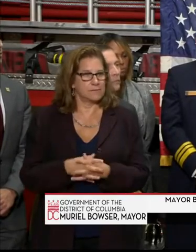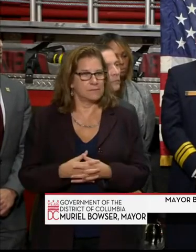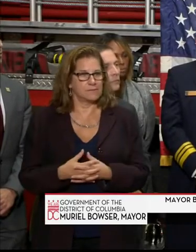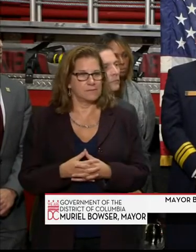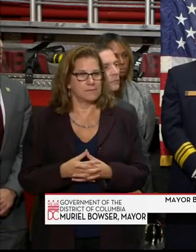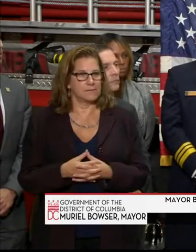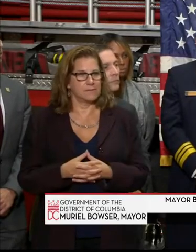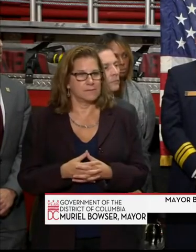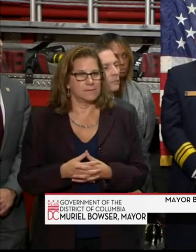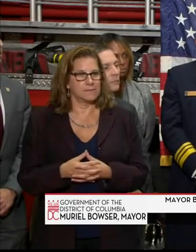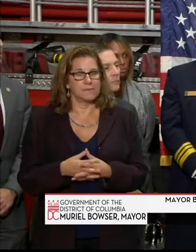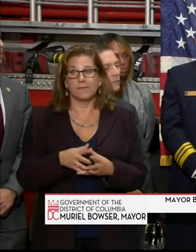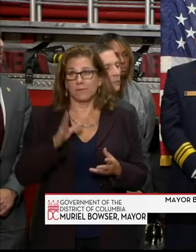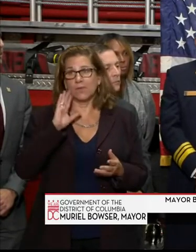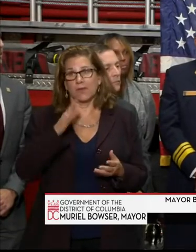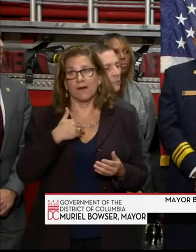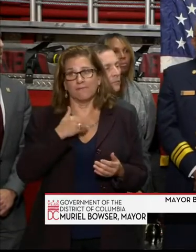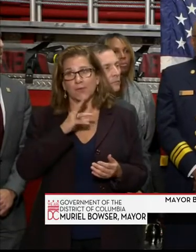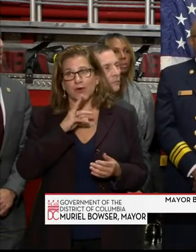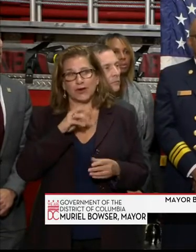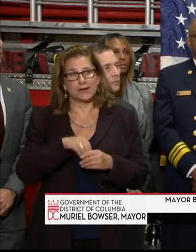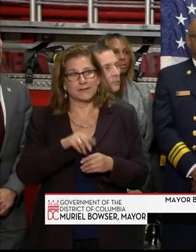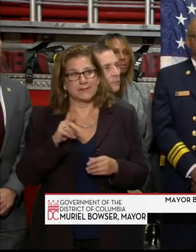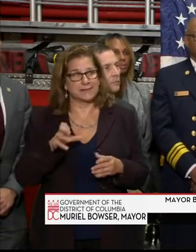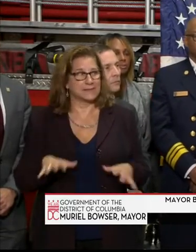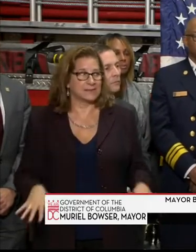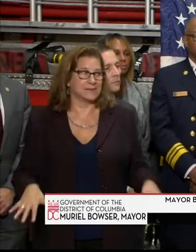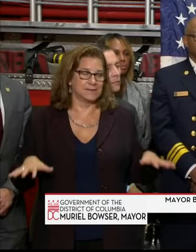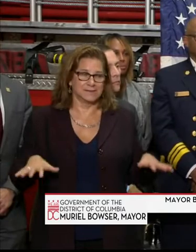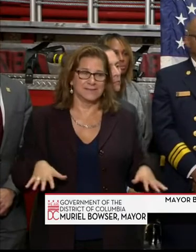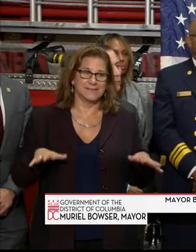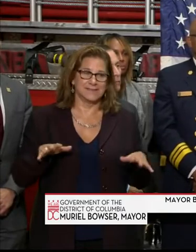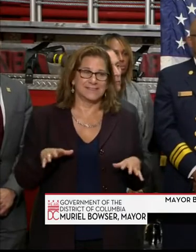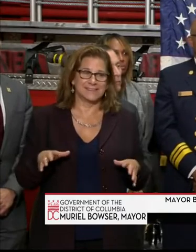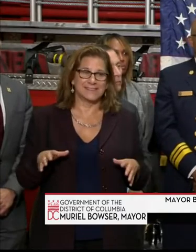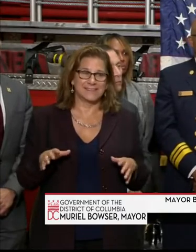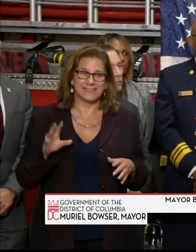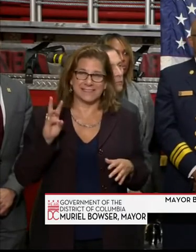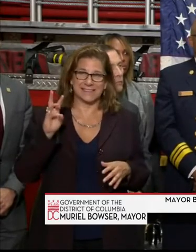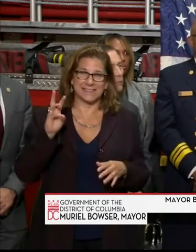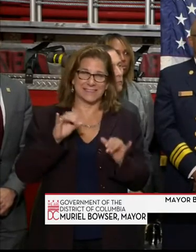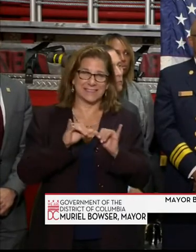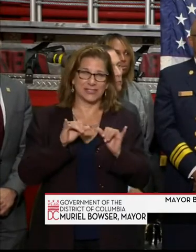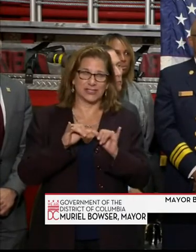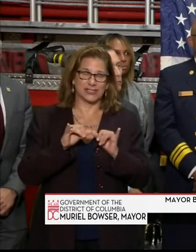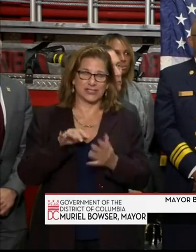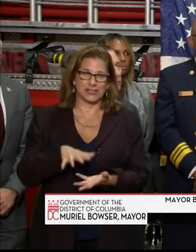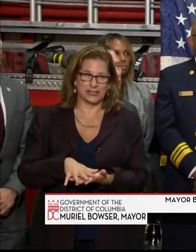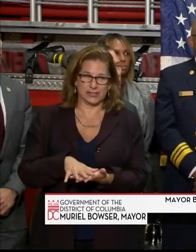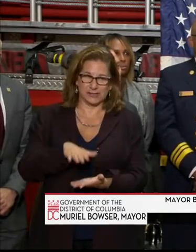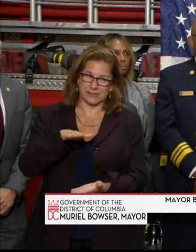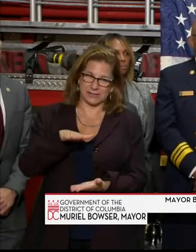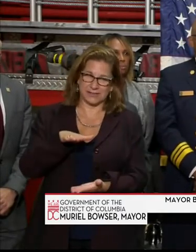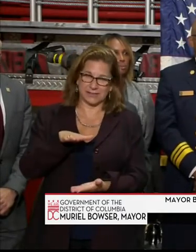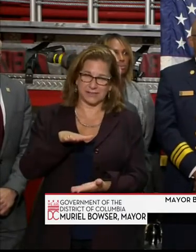DISTRICT SO I WANT TO URGE RESIDENTS TO BE CAREFUL OF THAT. JUST SIX INCHES OF MOVING WATER CAN KNOCK YOU DOWN, OKAY, AND